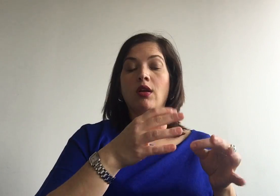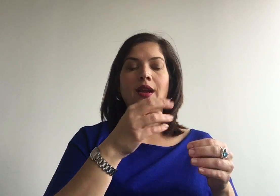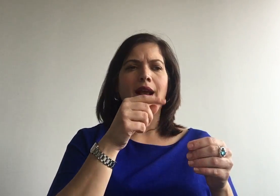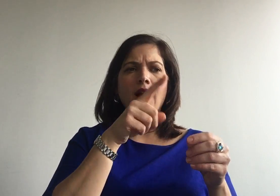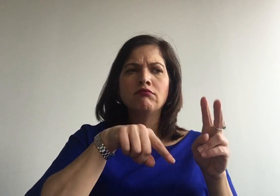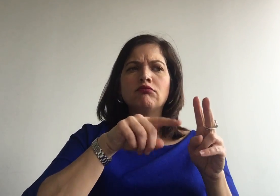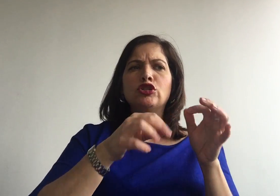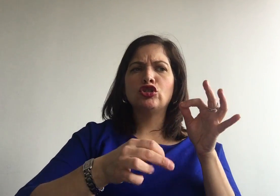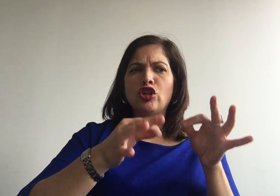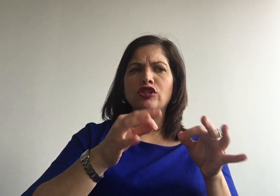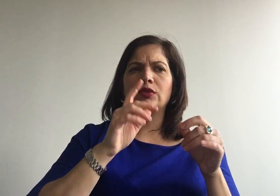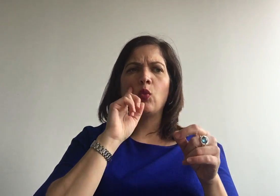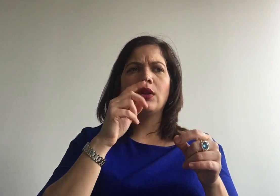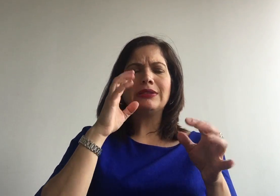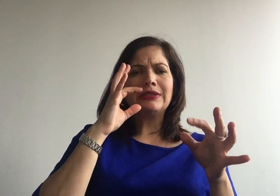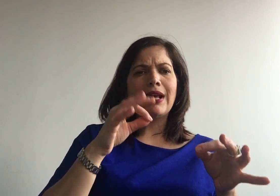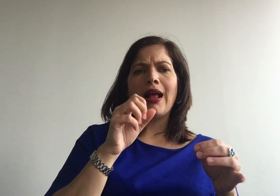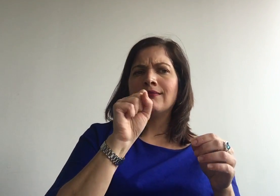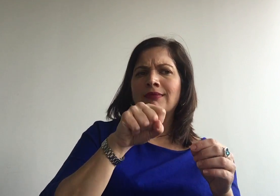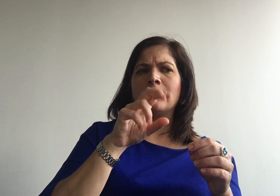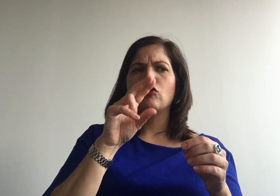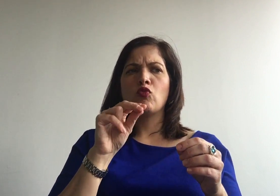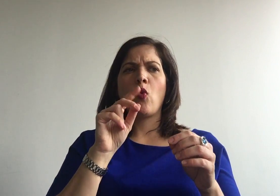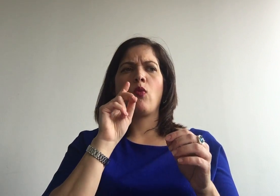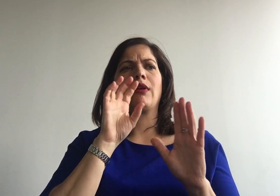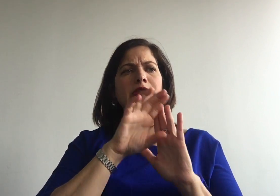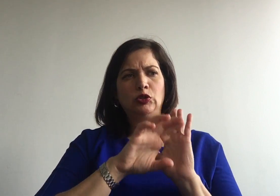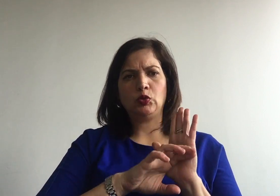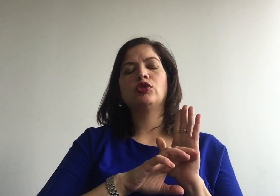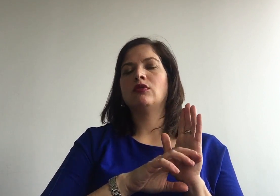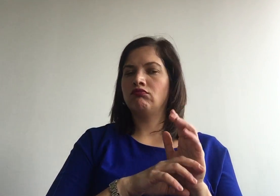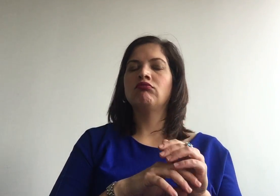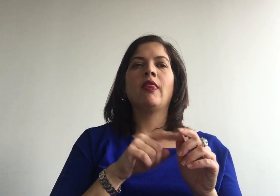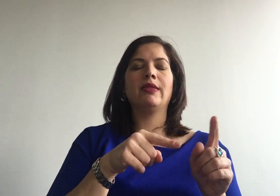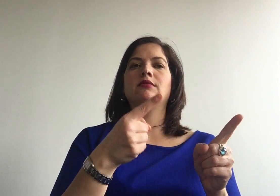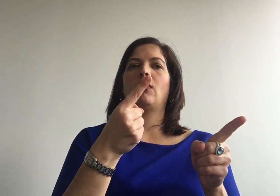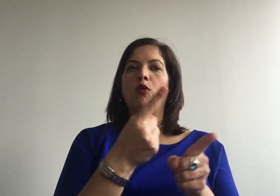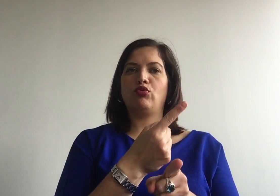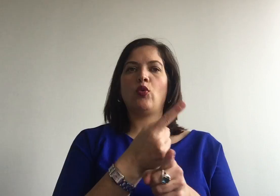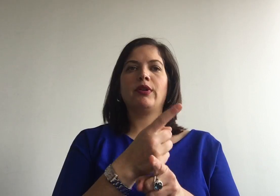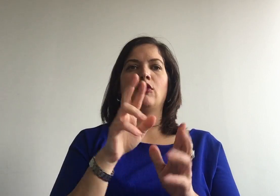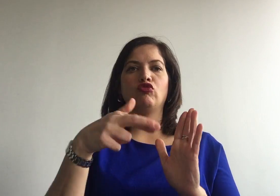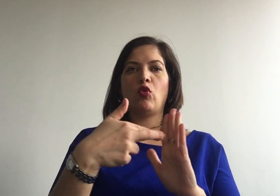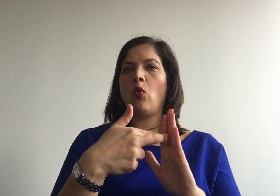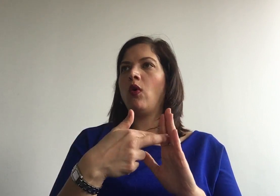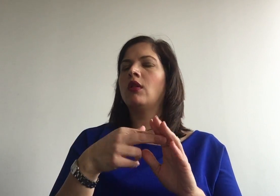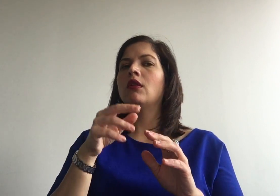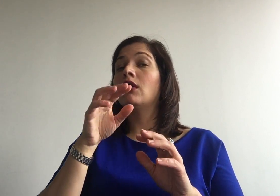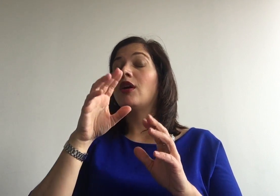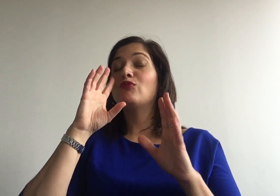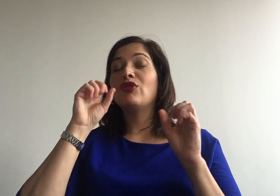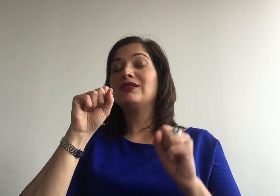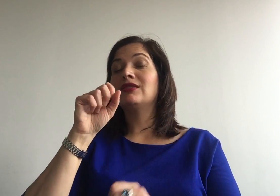The judges will decide whether or not the law is constitutional. This is an appropriate role for the Judiciary.